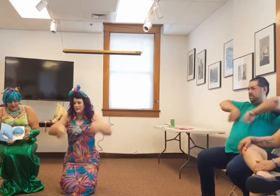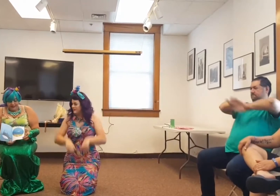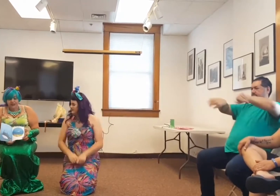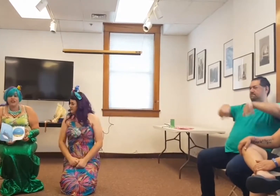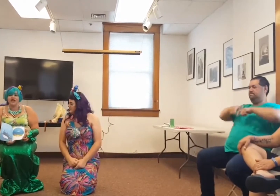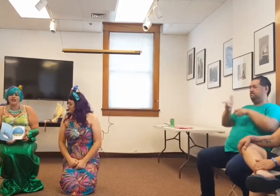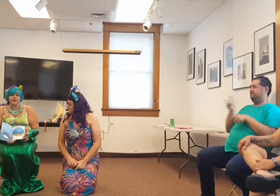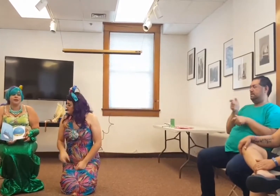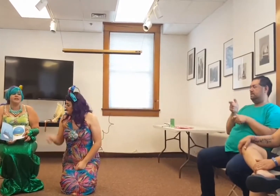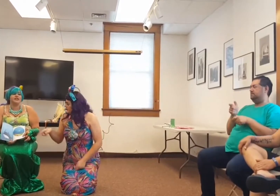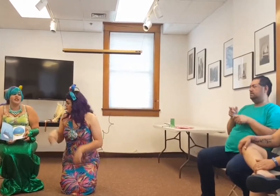Little sharks swims slow.